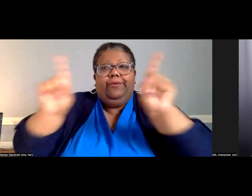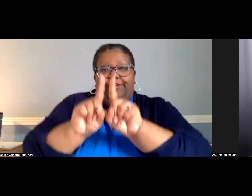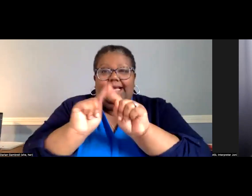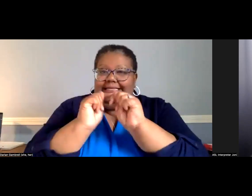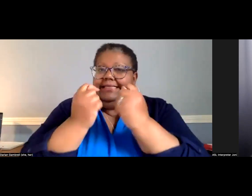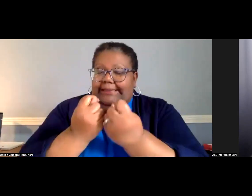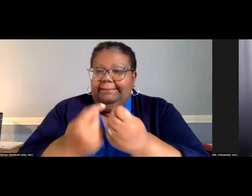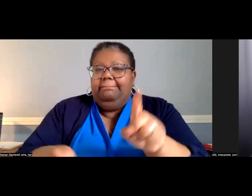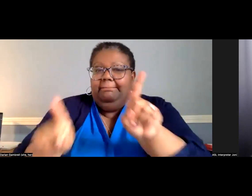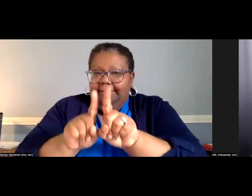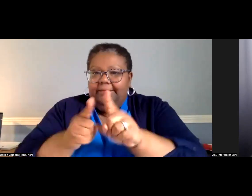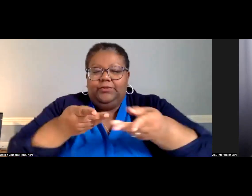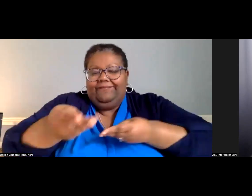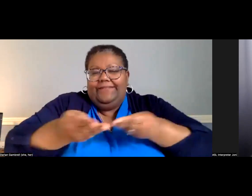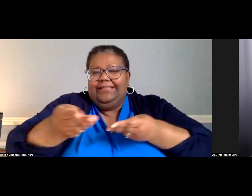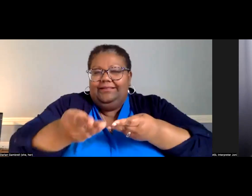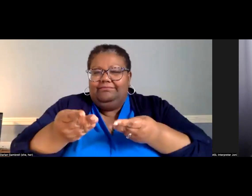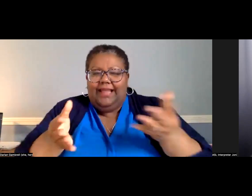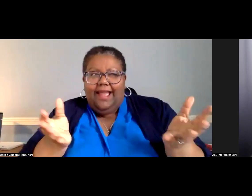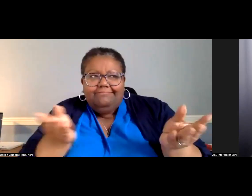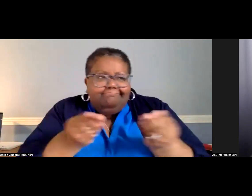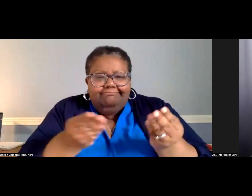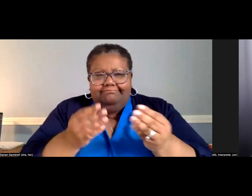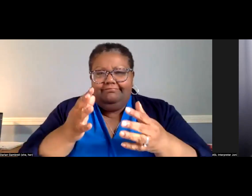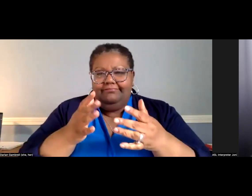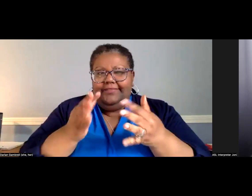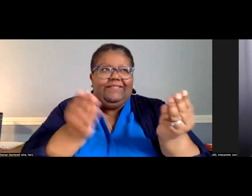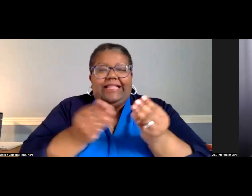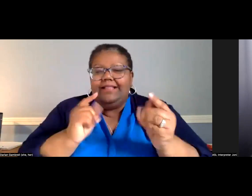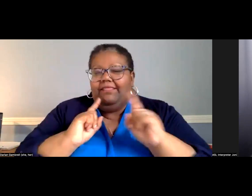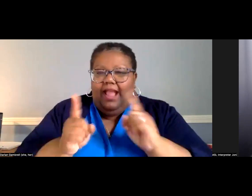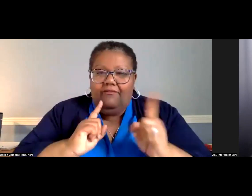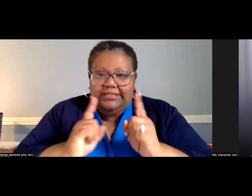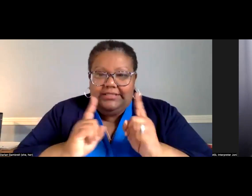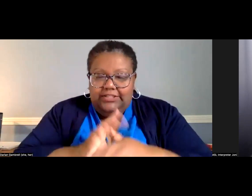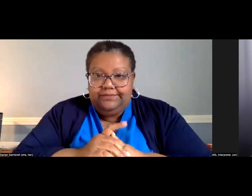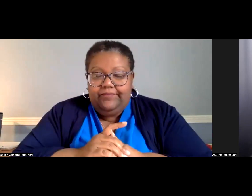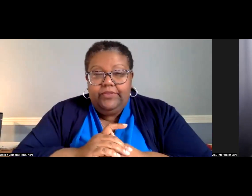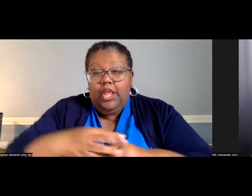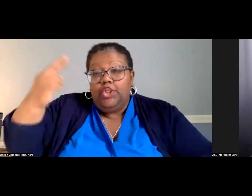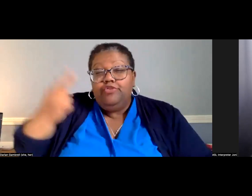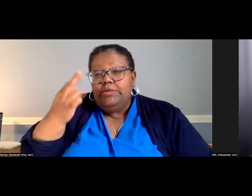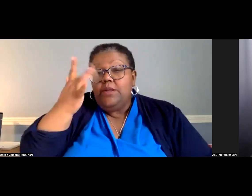language who is an interpreter and they most of the time work with a hearing interpreter to